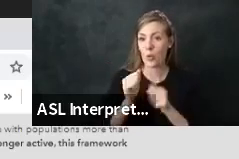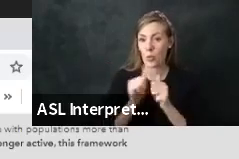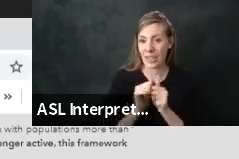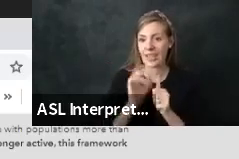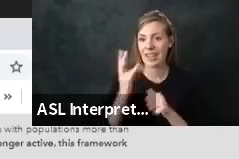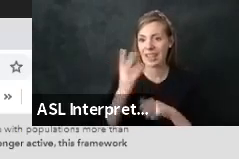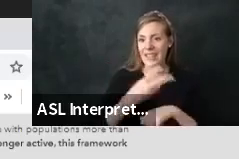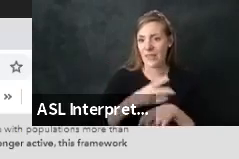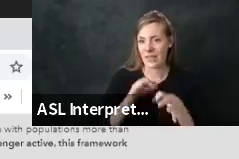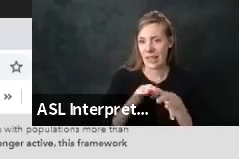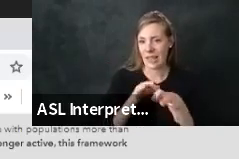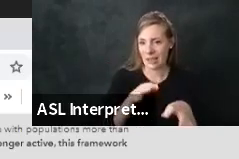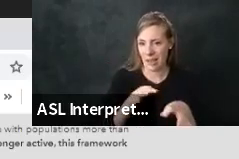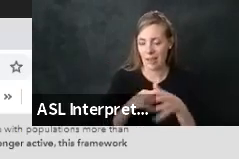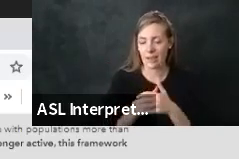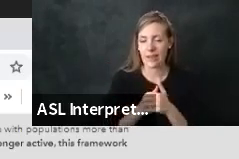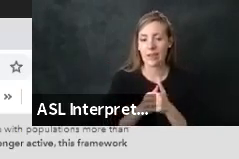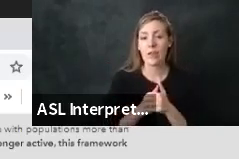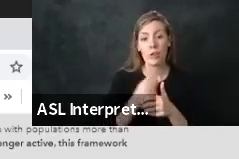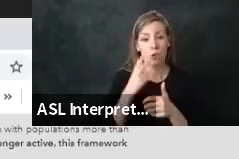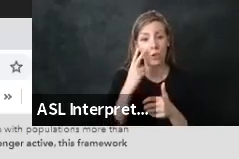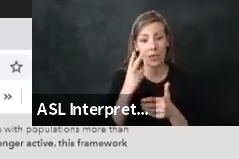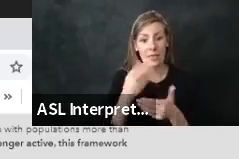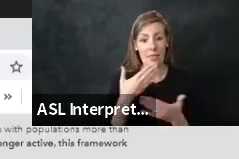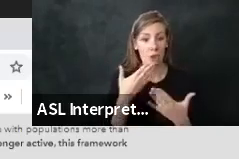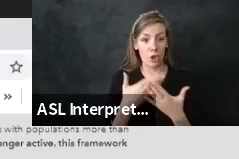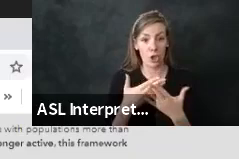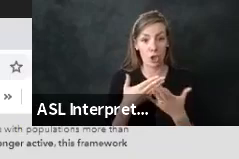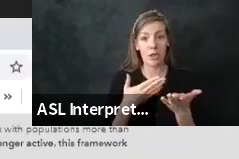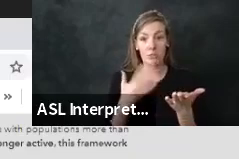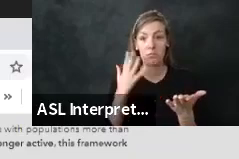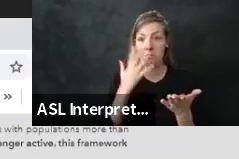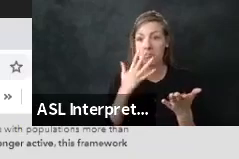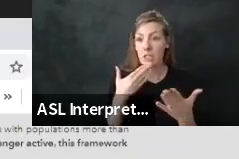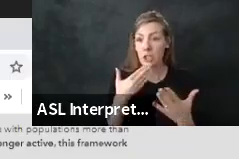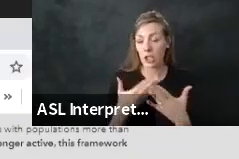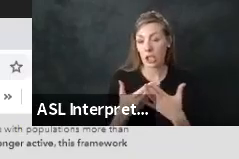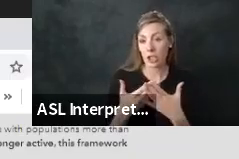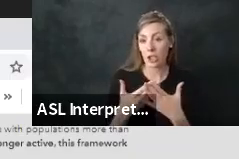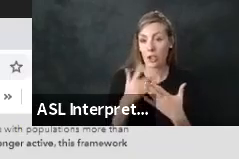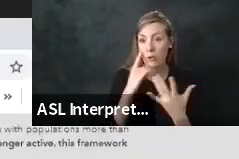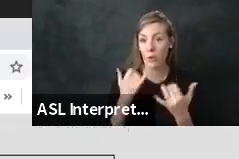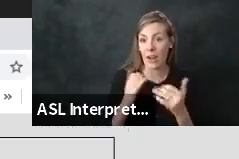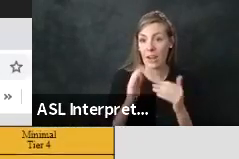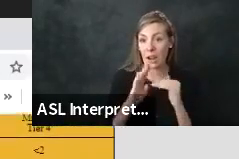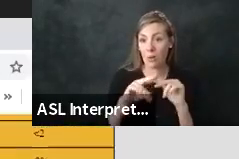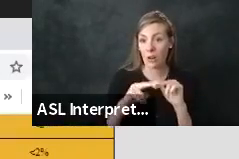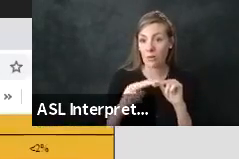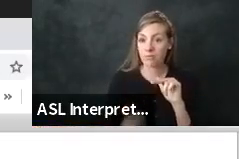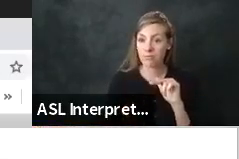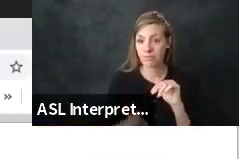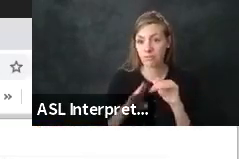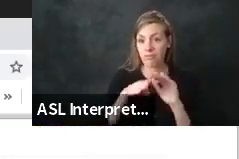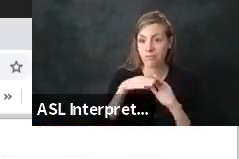And so you can see this encouraging trend that we seem to be decreasing in our cases.